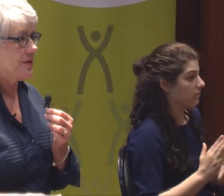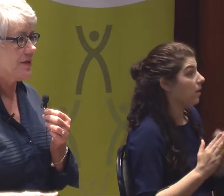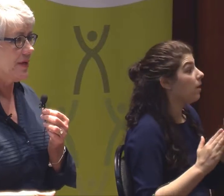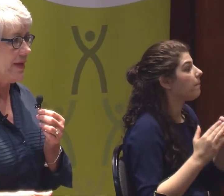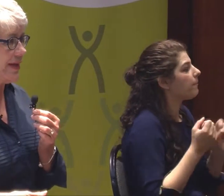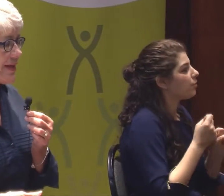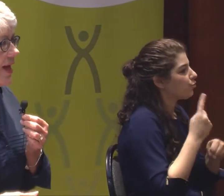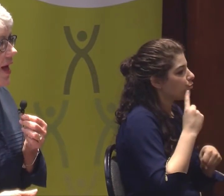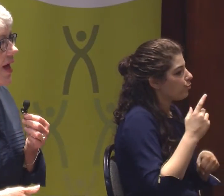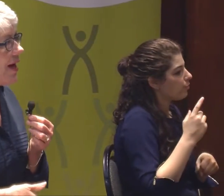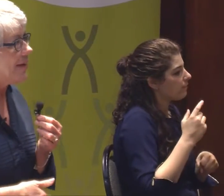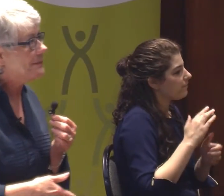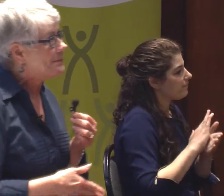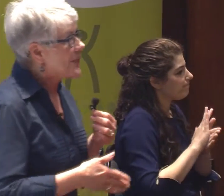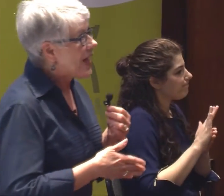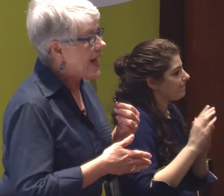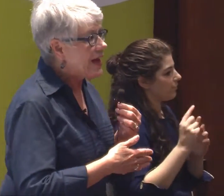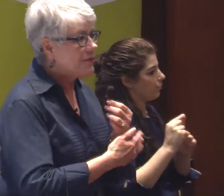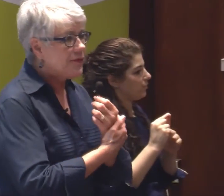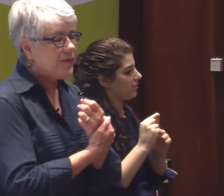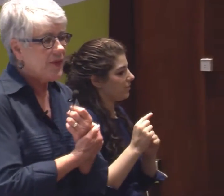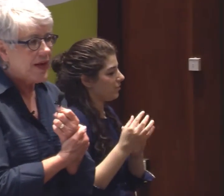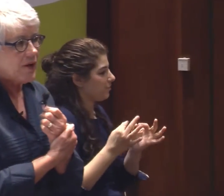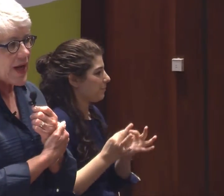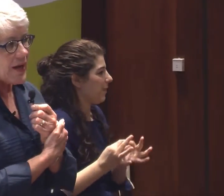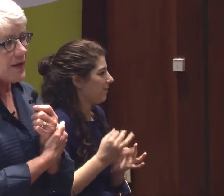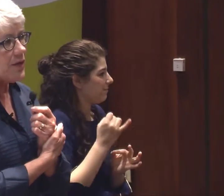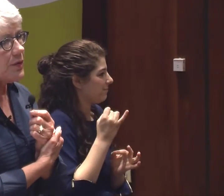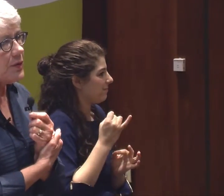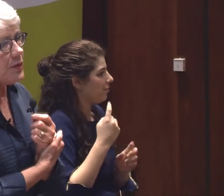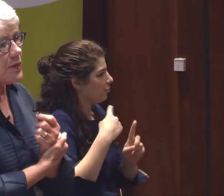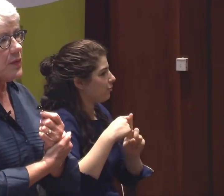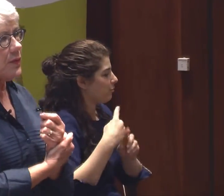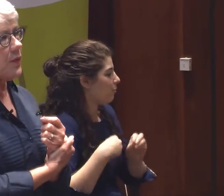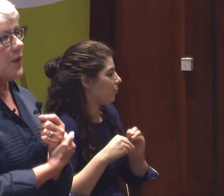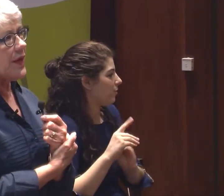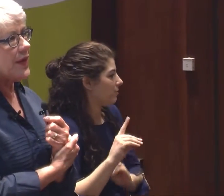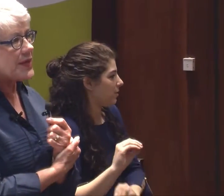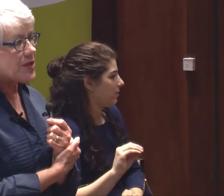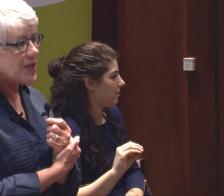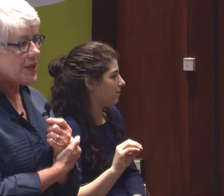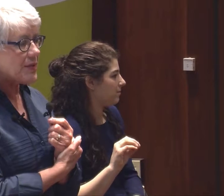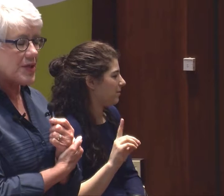this." I have/I know a colleague who... One of the things that she does, which I